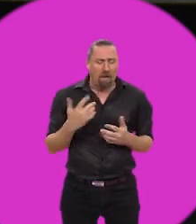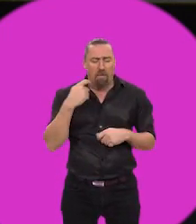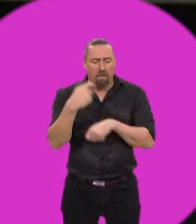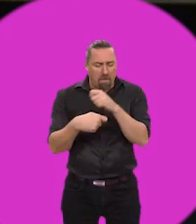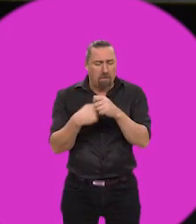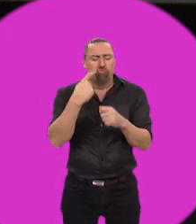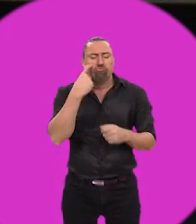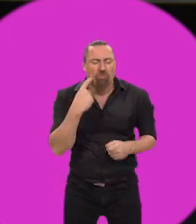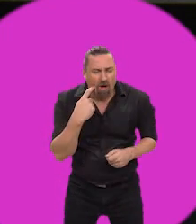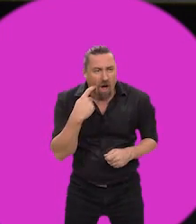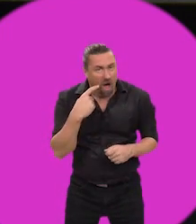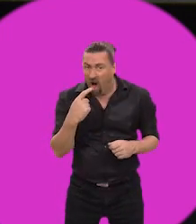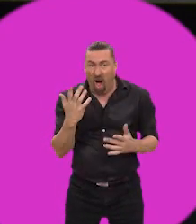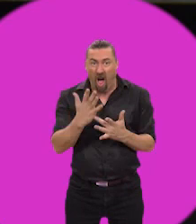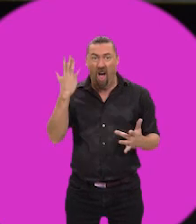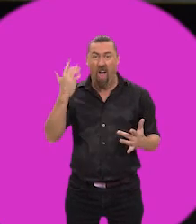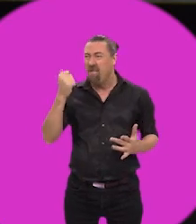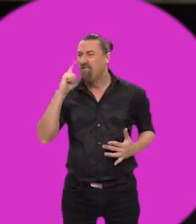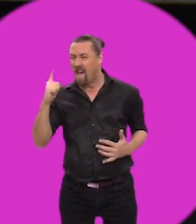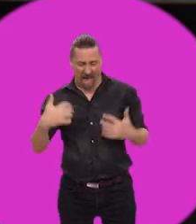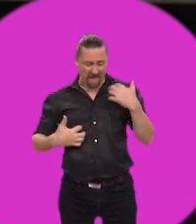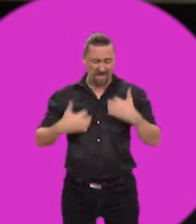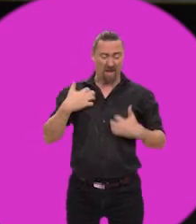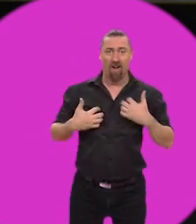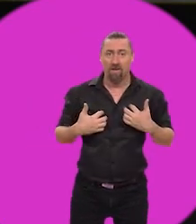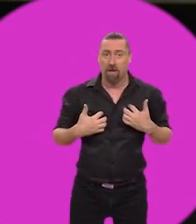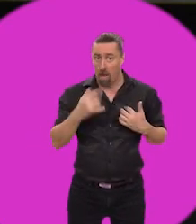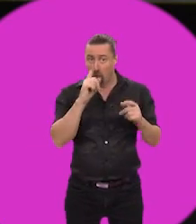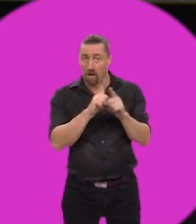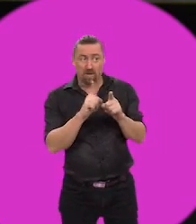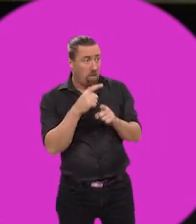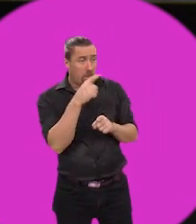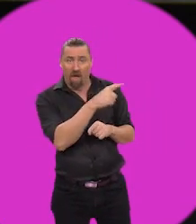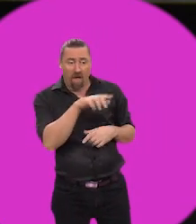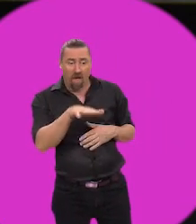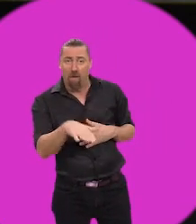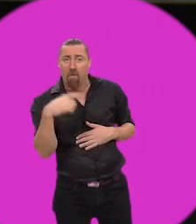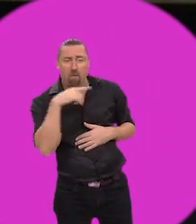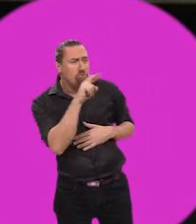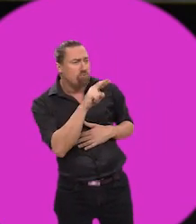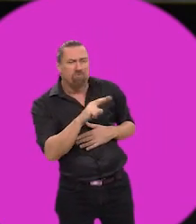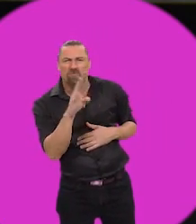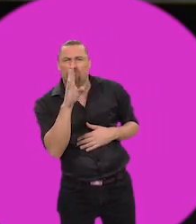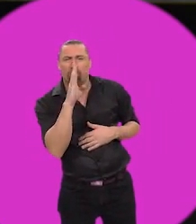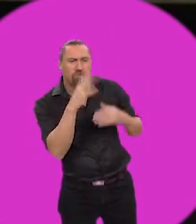but when you do try new things they're fun and exciting. Perhaps you might even learn some scribbling gum secrets